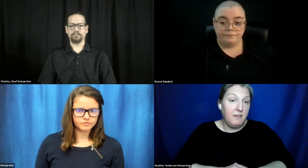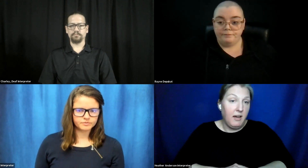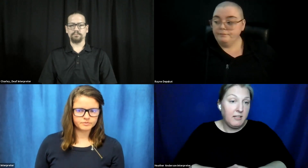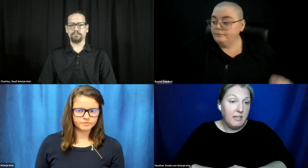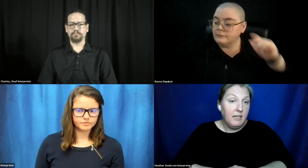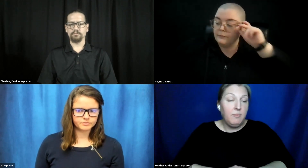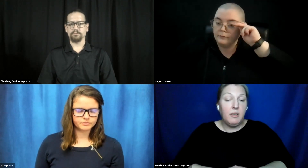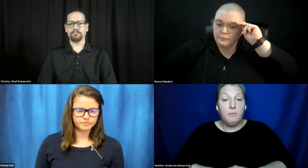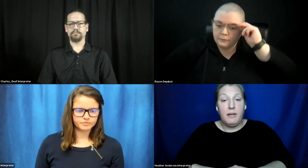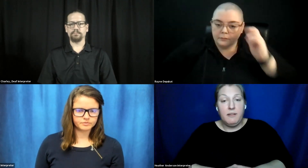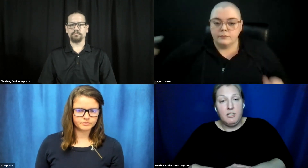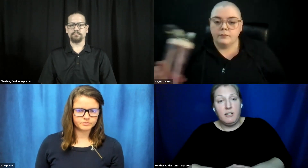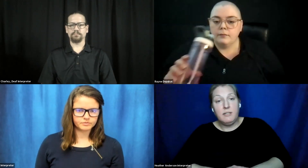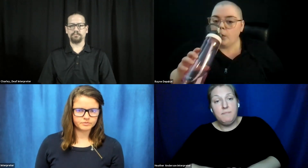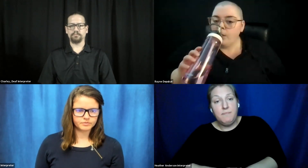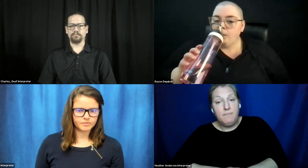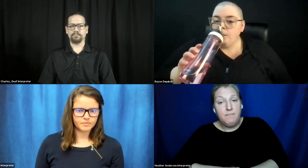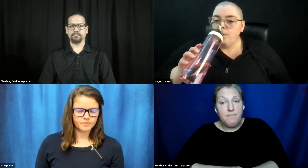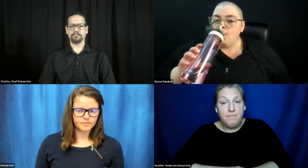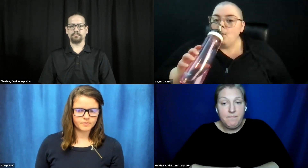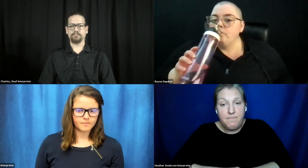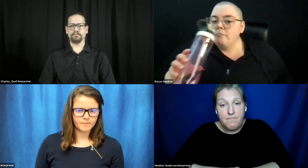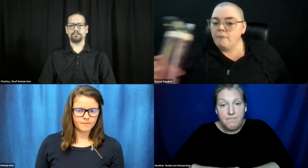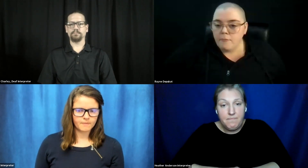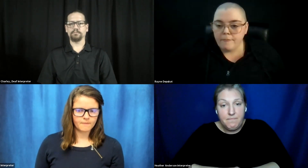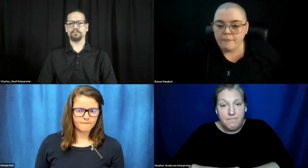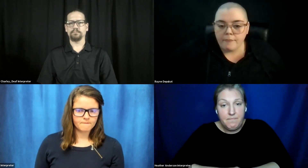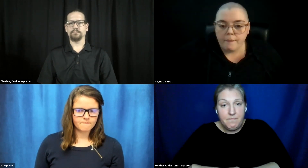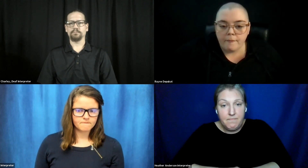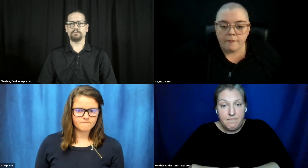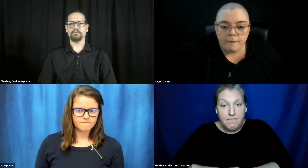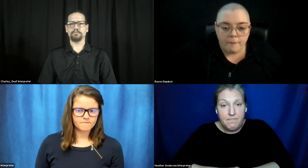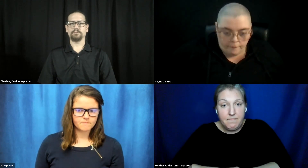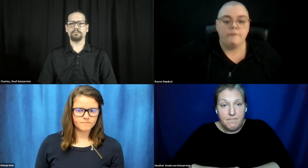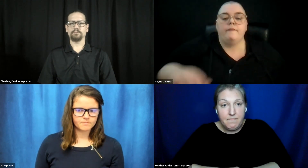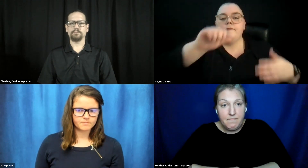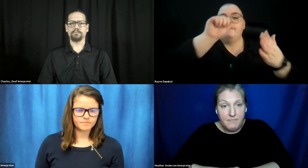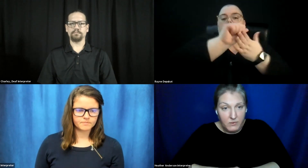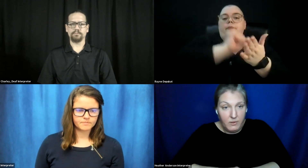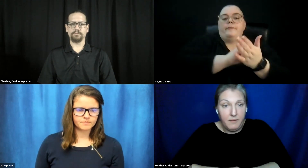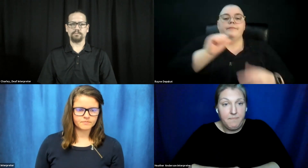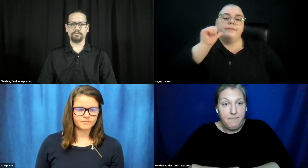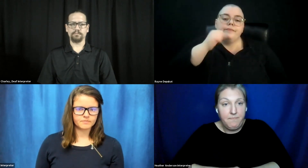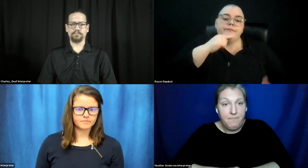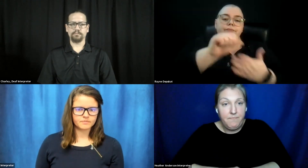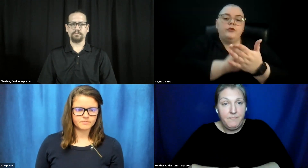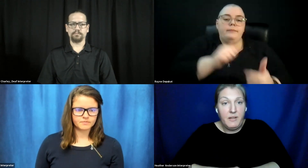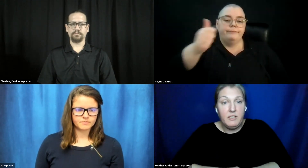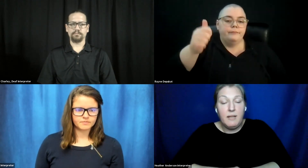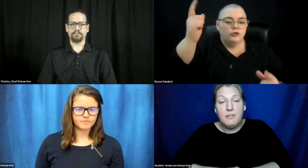That'd be great. if not, Kim was back at the agenda. one.